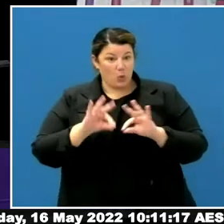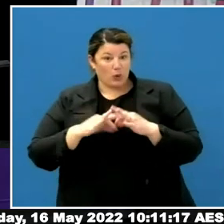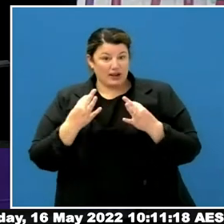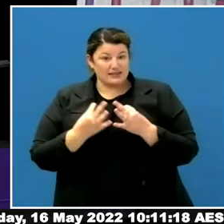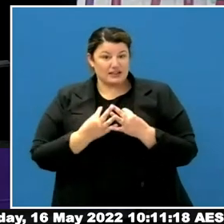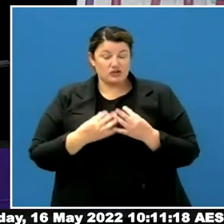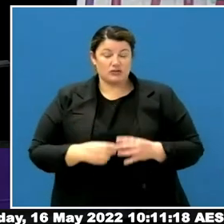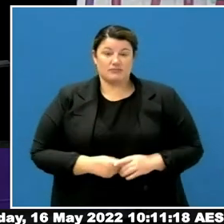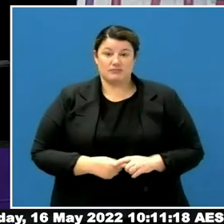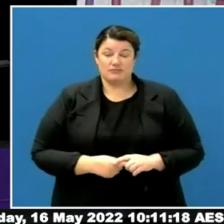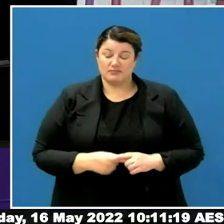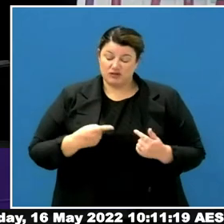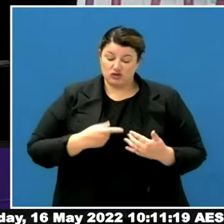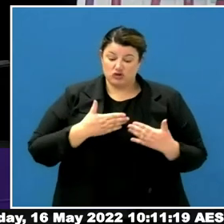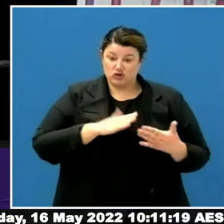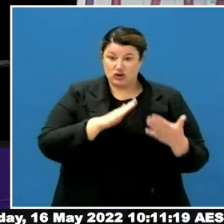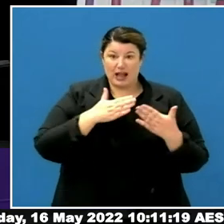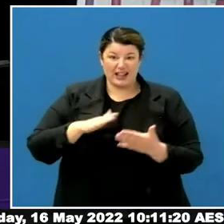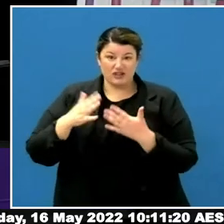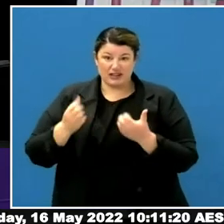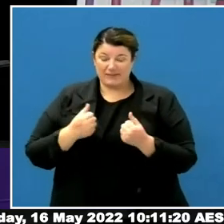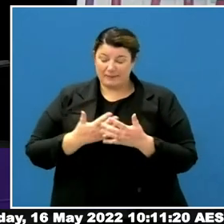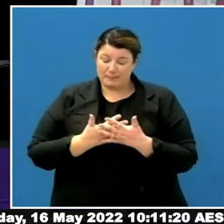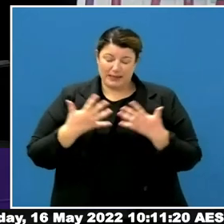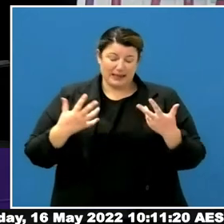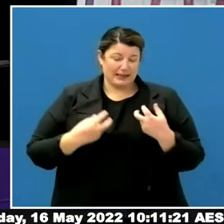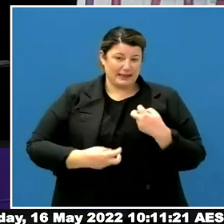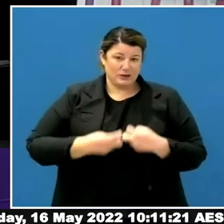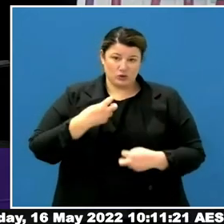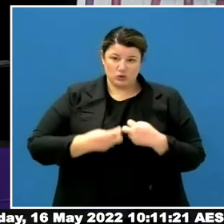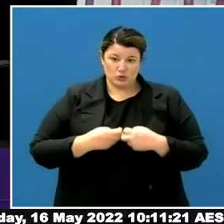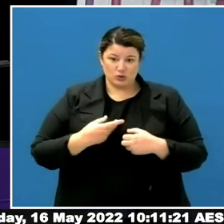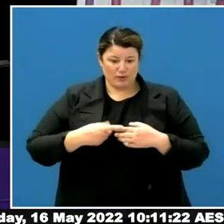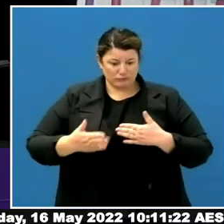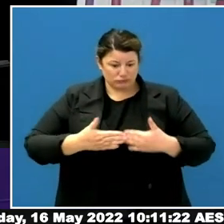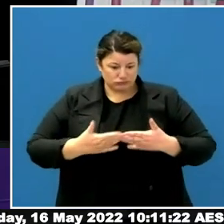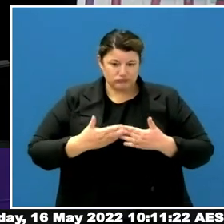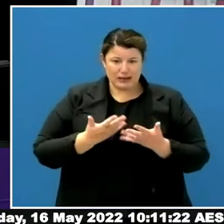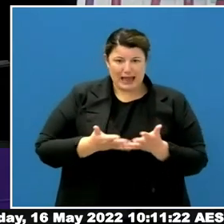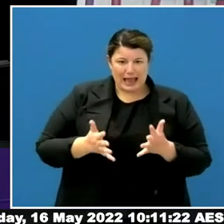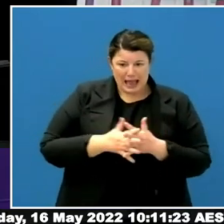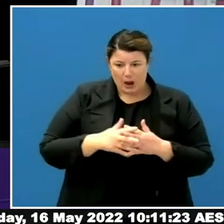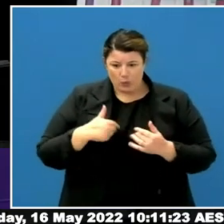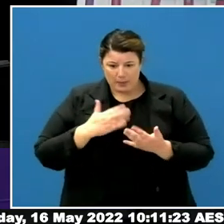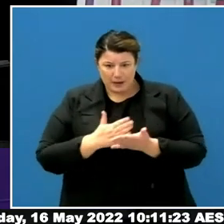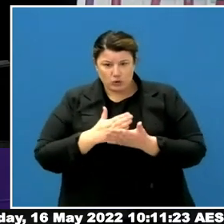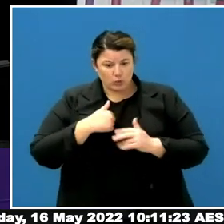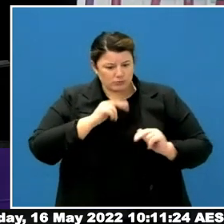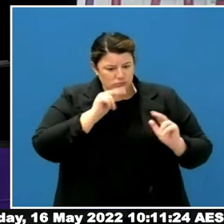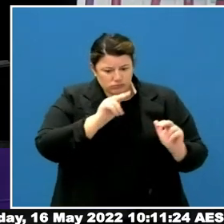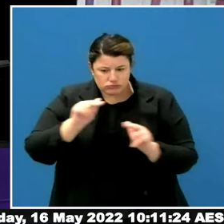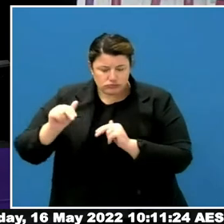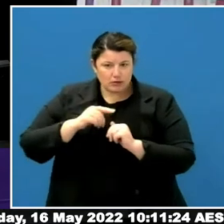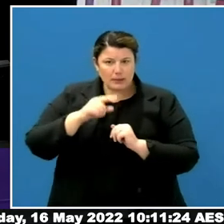These challenges raise systemic issues of great importance to the health, safety and wellbeing of people with disability.